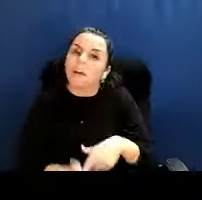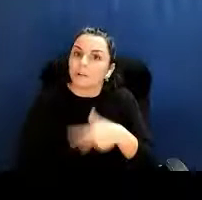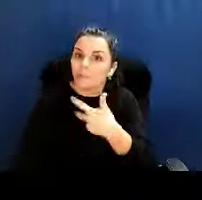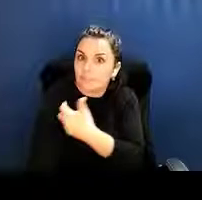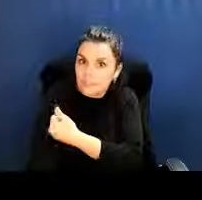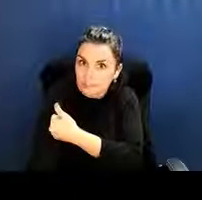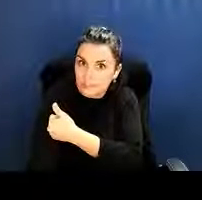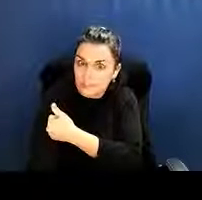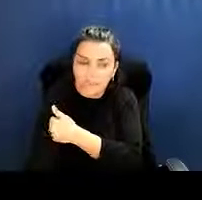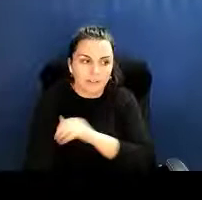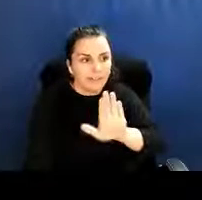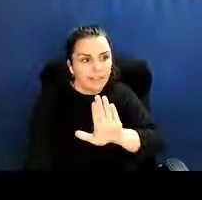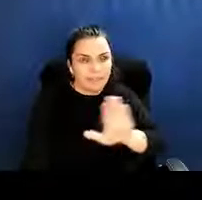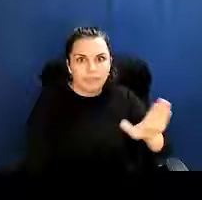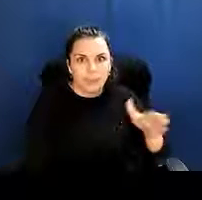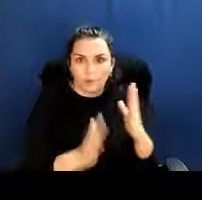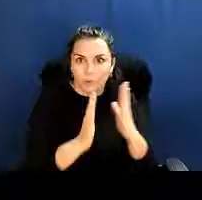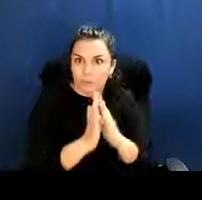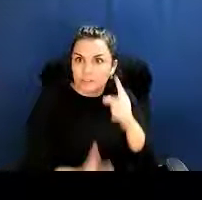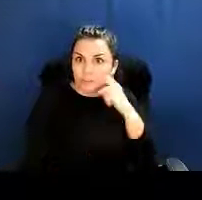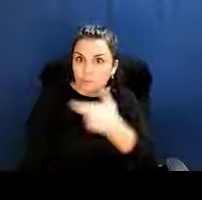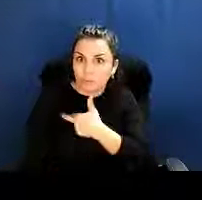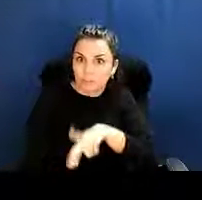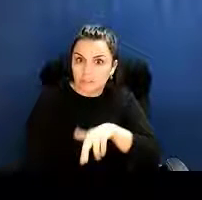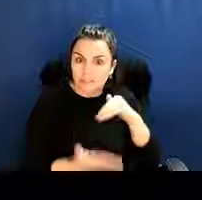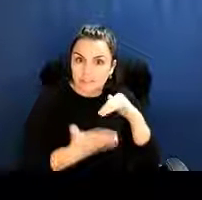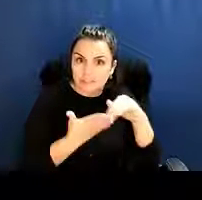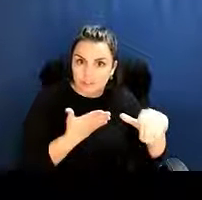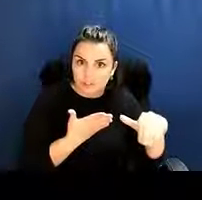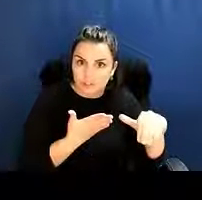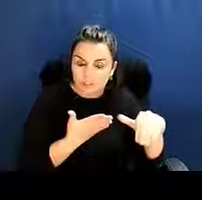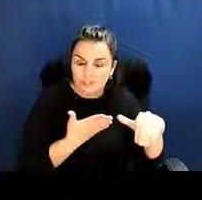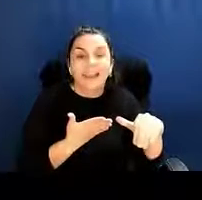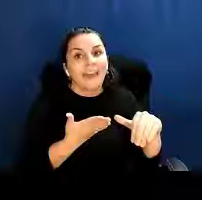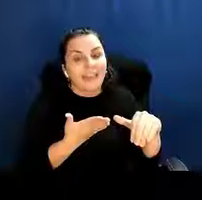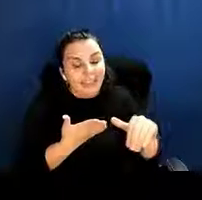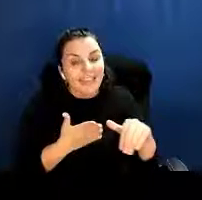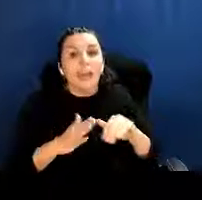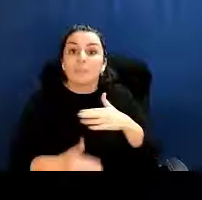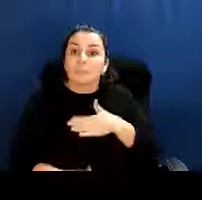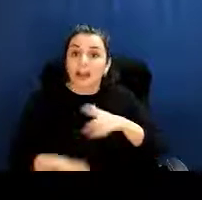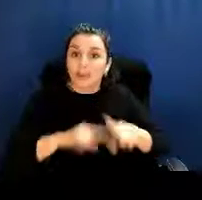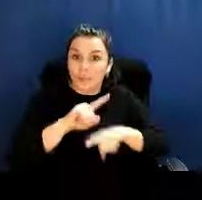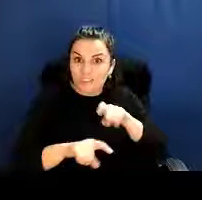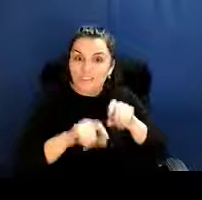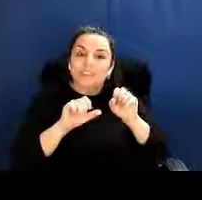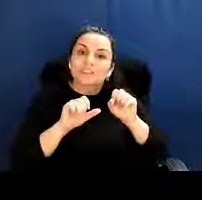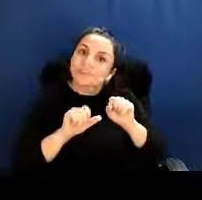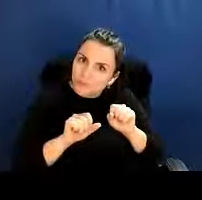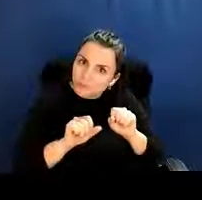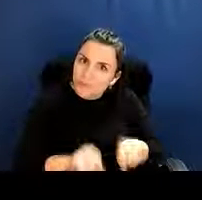what you ask and how you ask it may pose various risks including the risk of reputational damage,